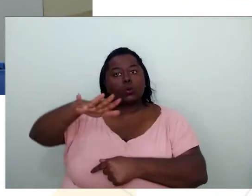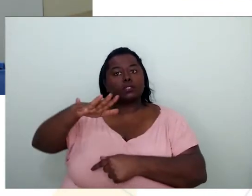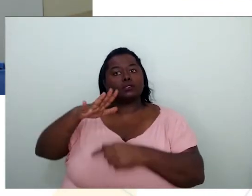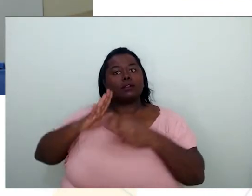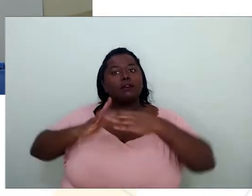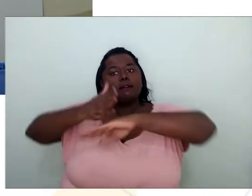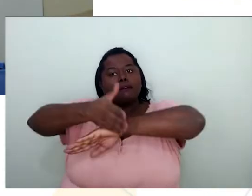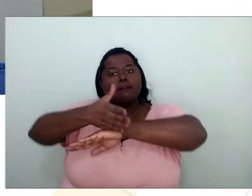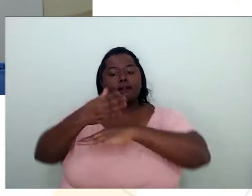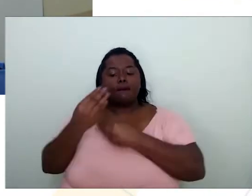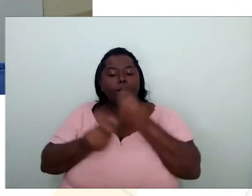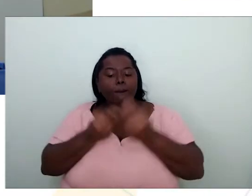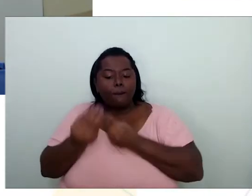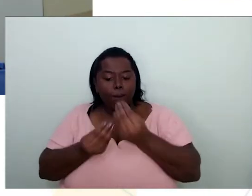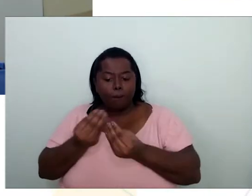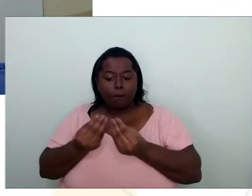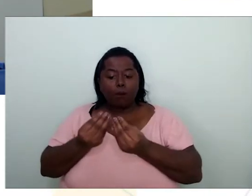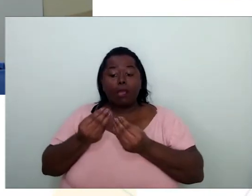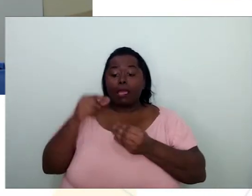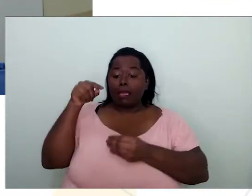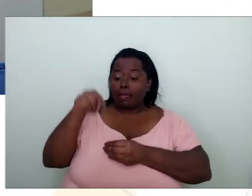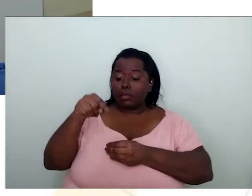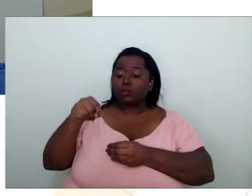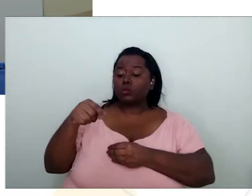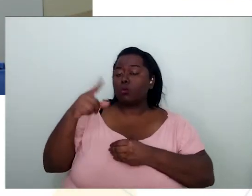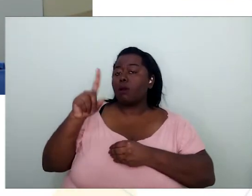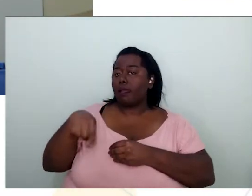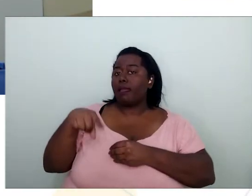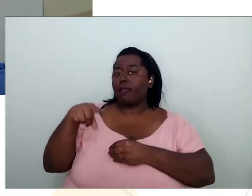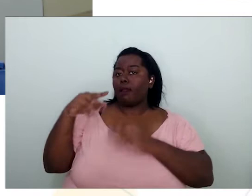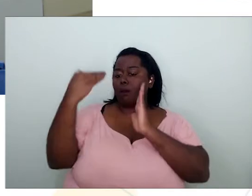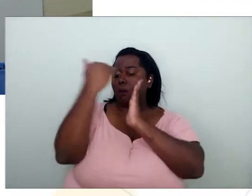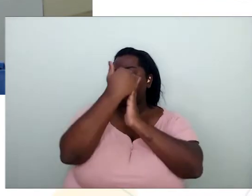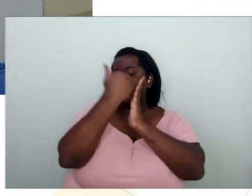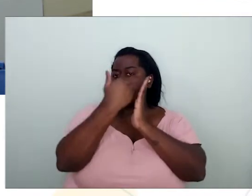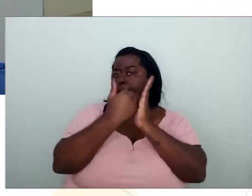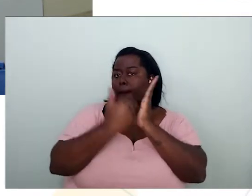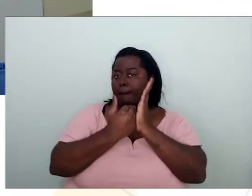the point that I earlier made. I made earlier was this idea of you know